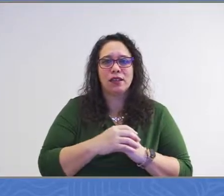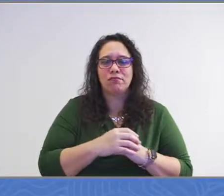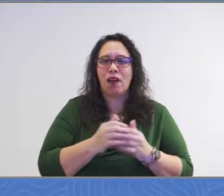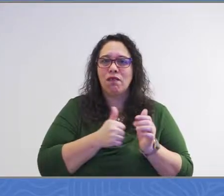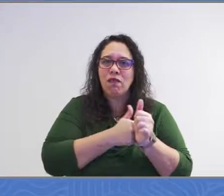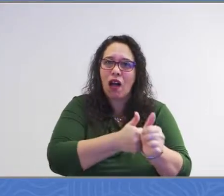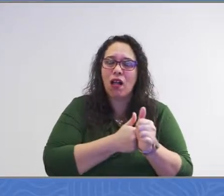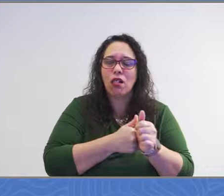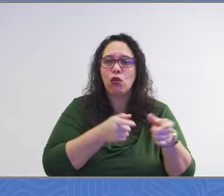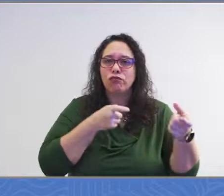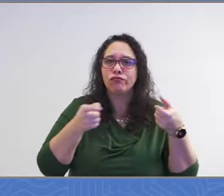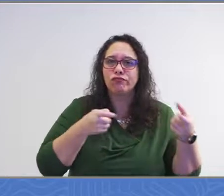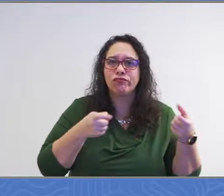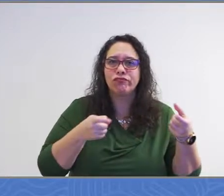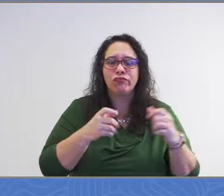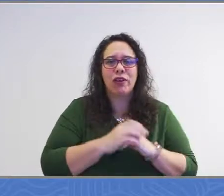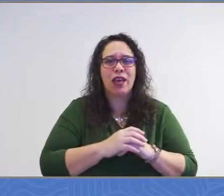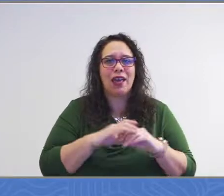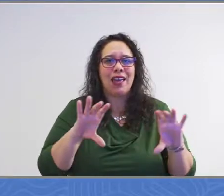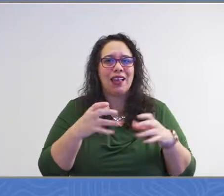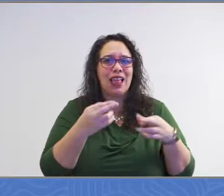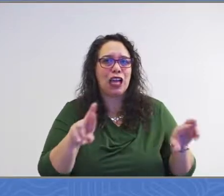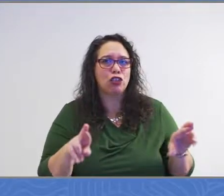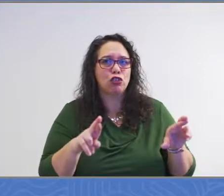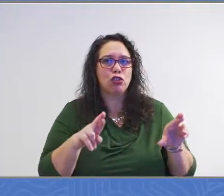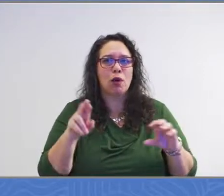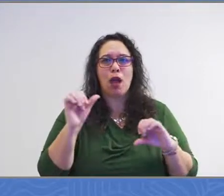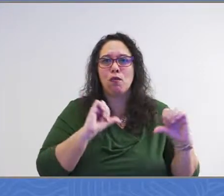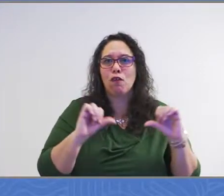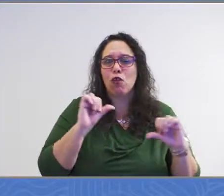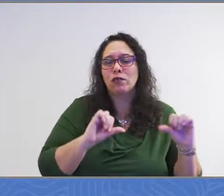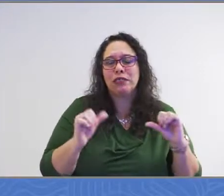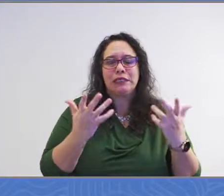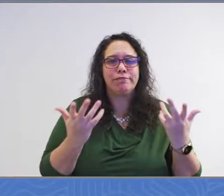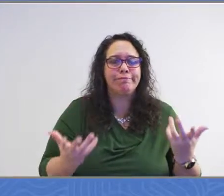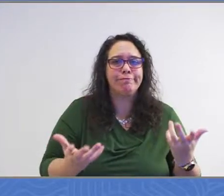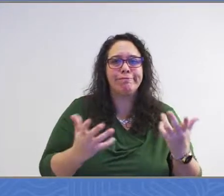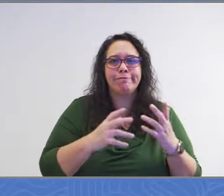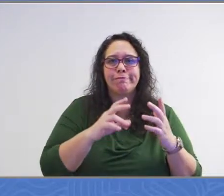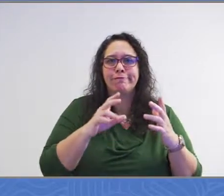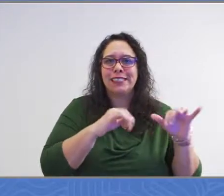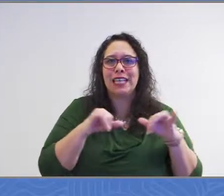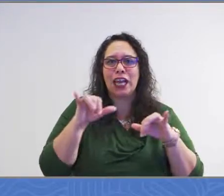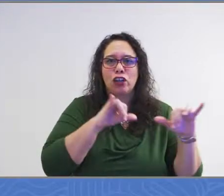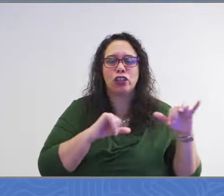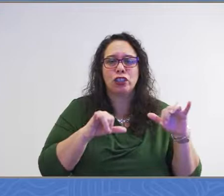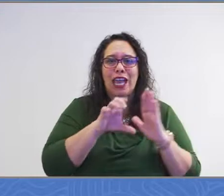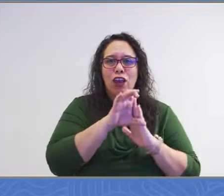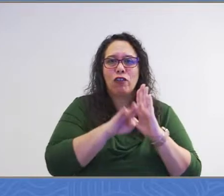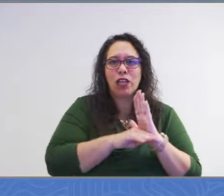class and performance standards AFQ and curriculum for head start.